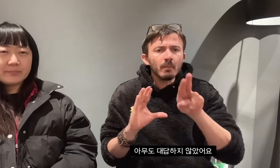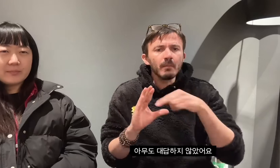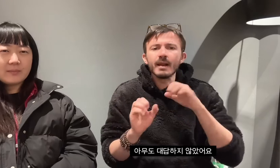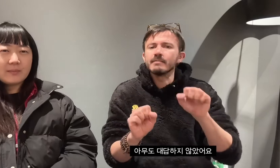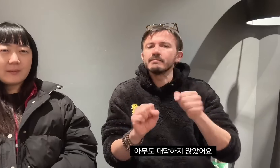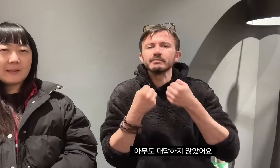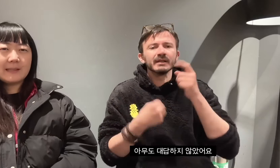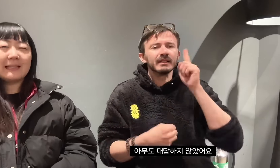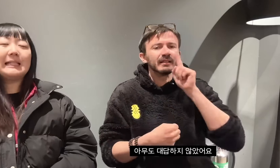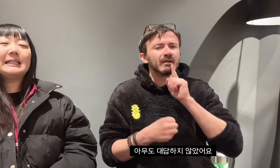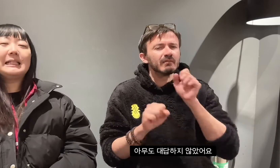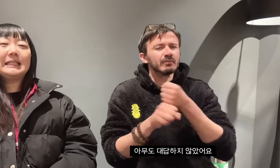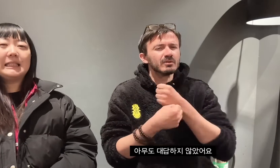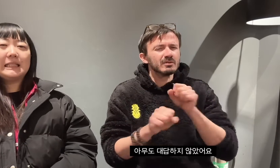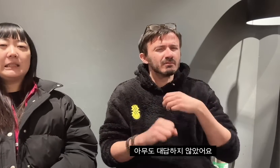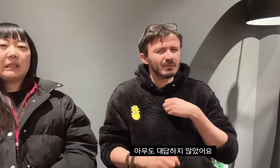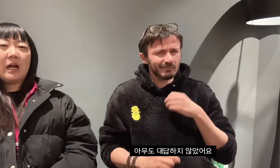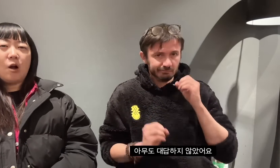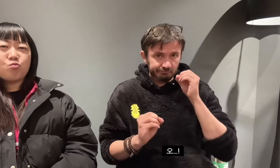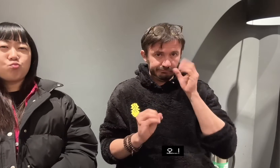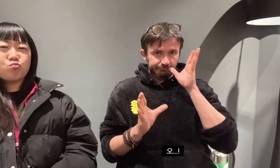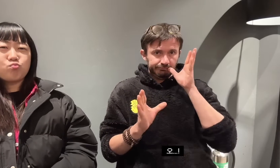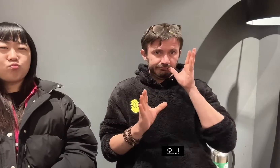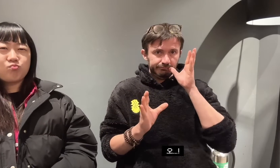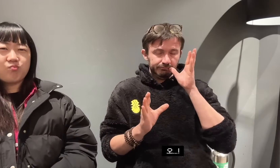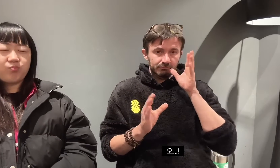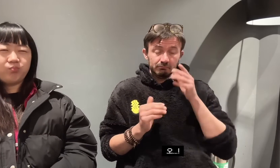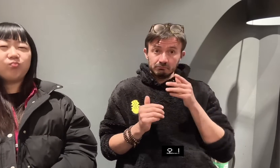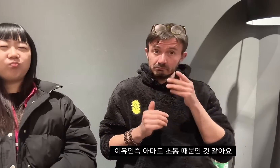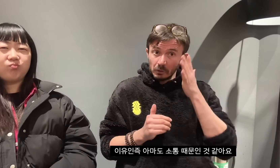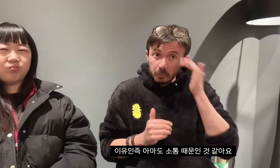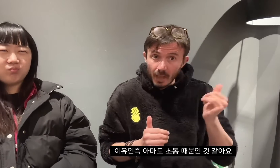if I could receive accessibility services if I went there, but no one answered. oh...